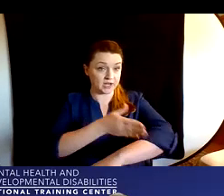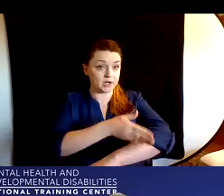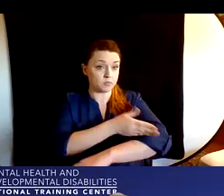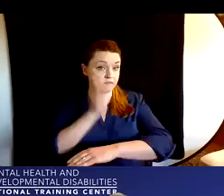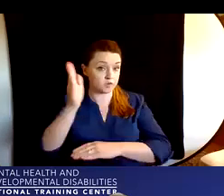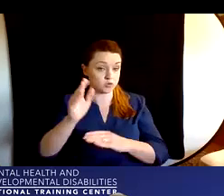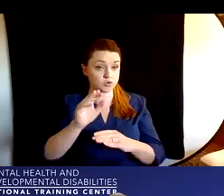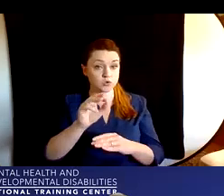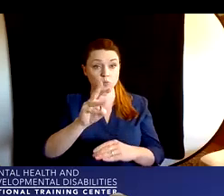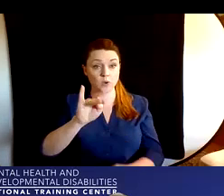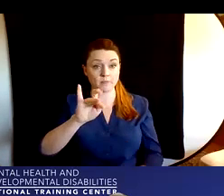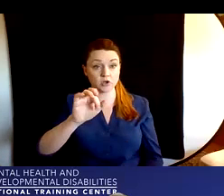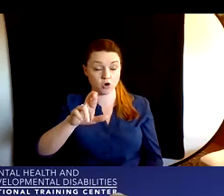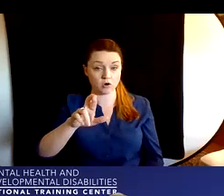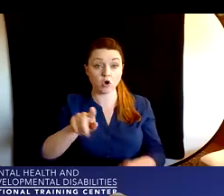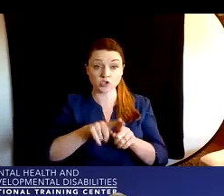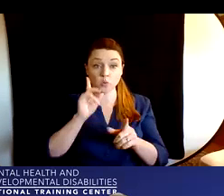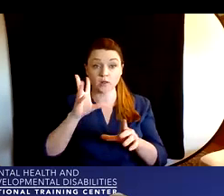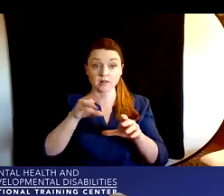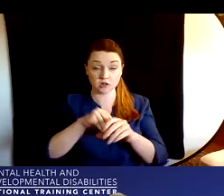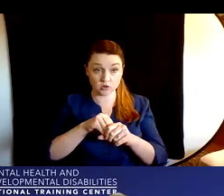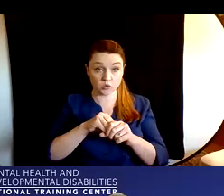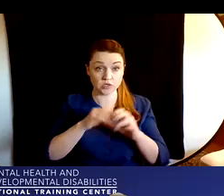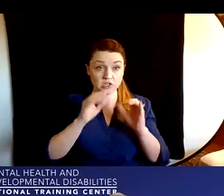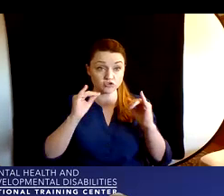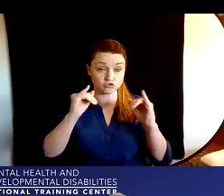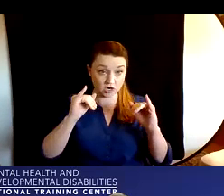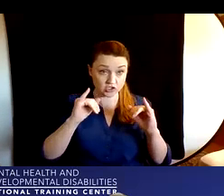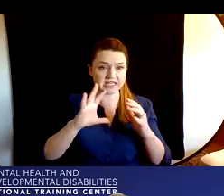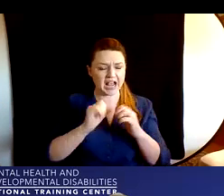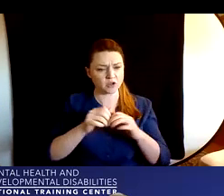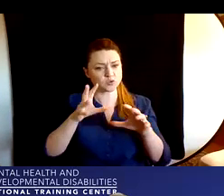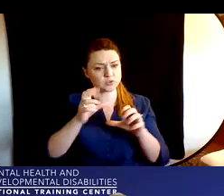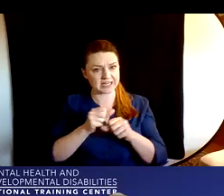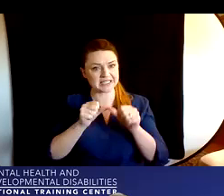The email will also include instructions on how to receive continuing education credits.